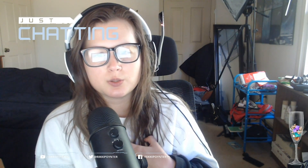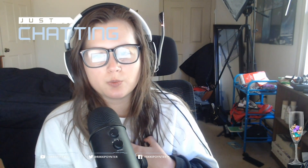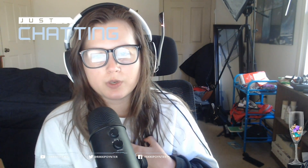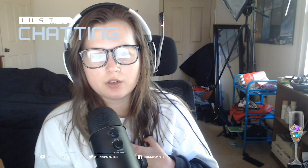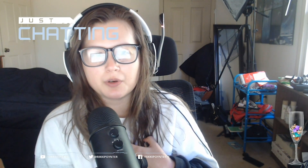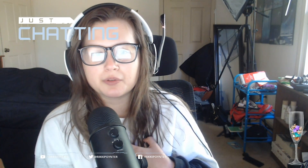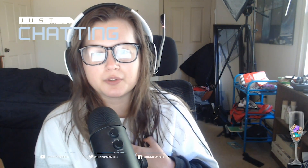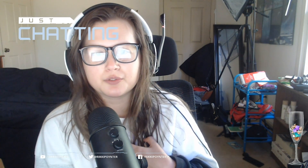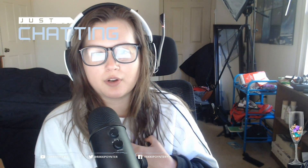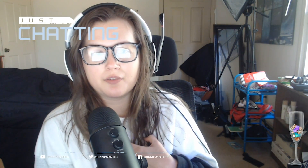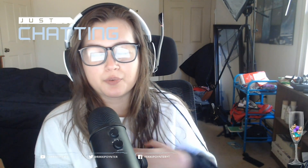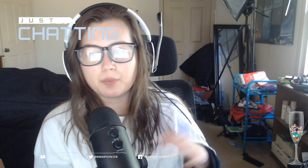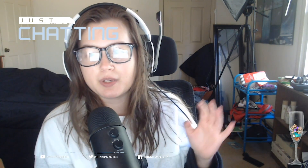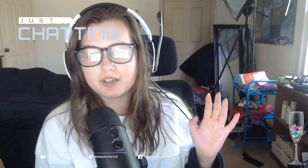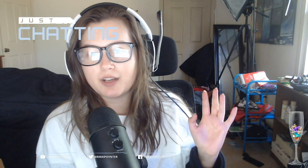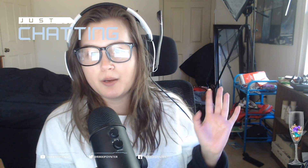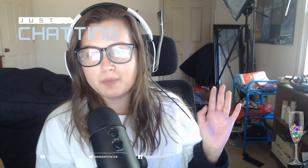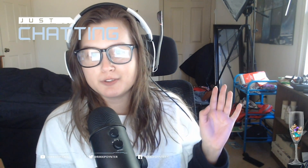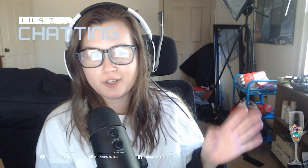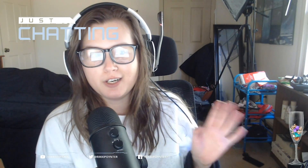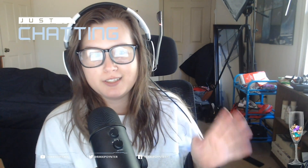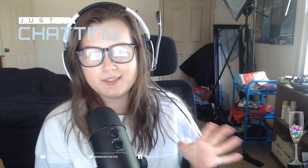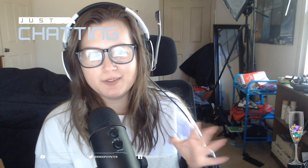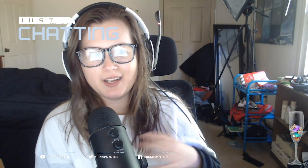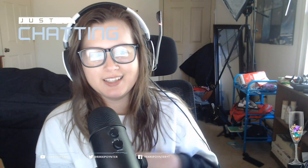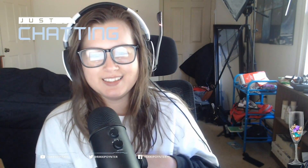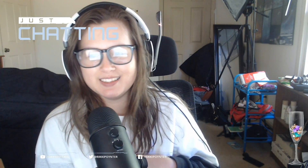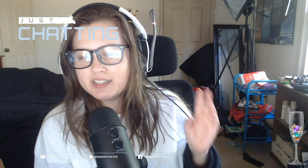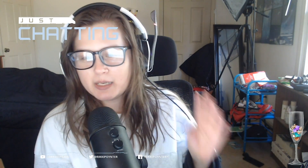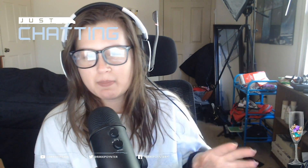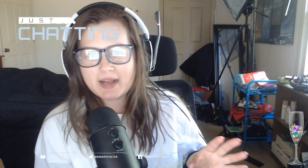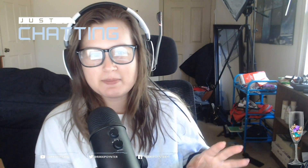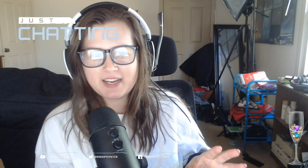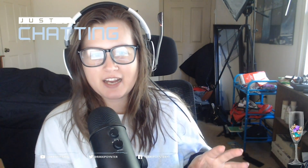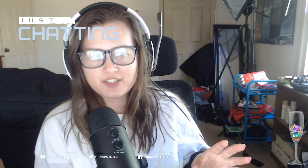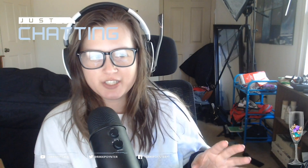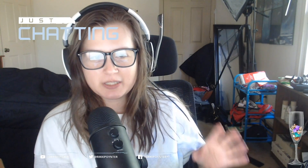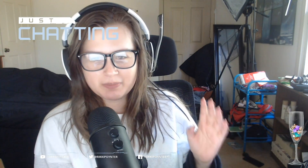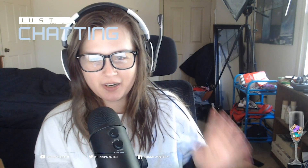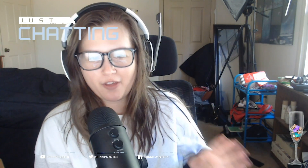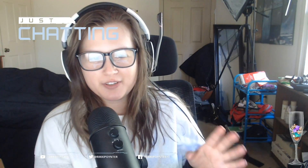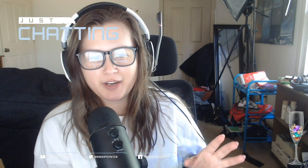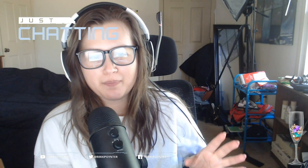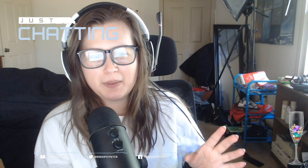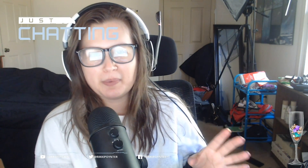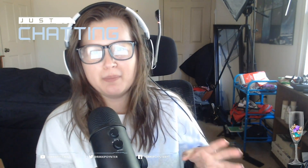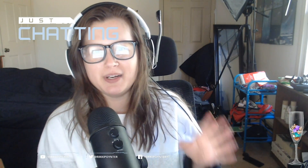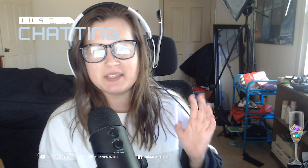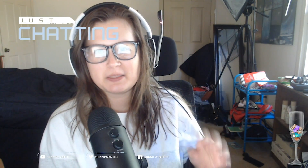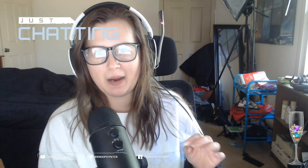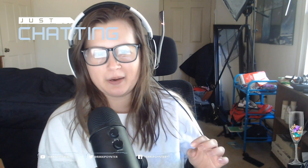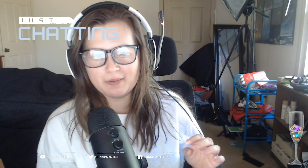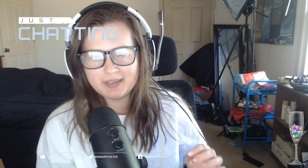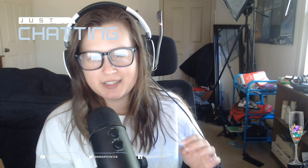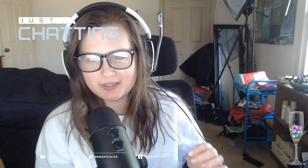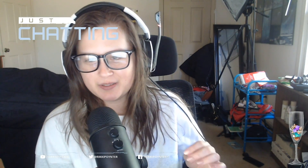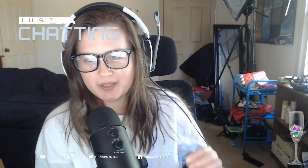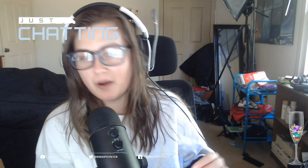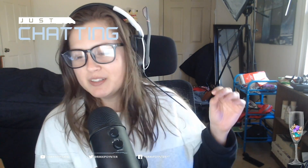with going to the drive thru, because I've been trying to do that lately. It makes me anxious. But other deaf people have been inspiring me to do so.